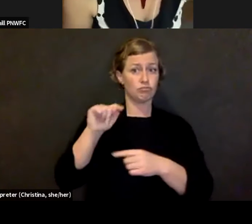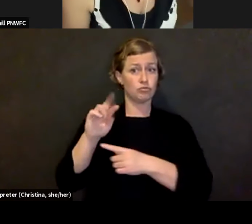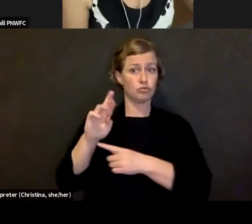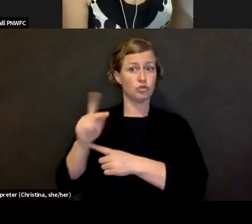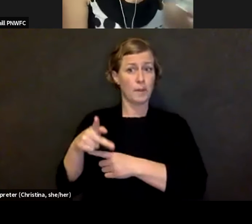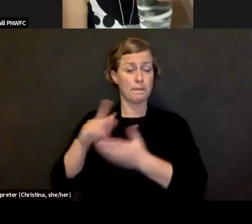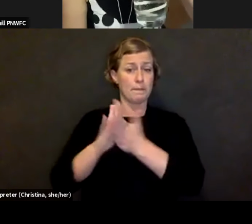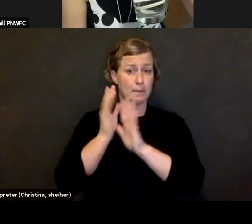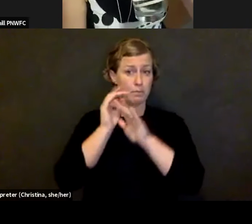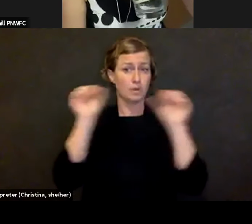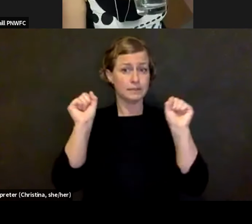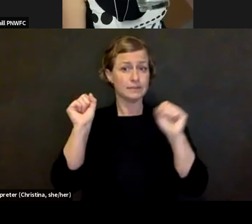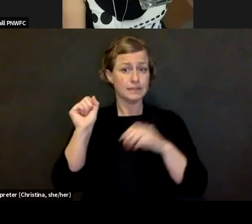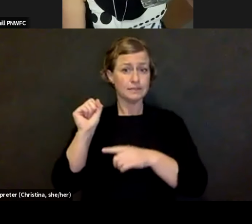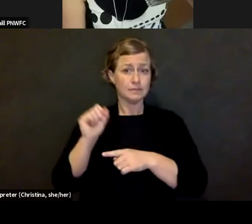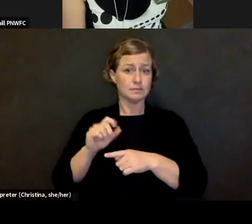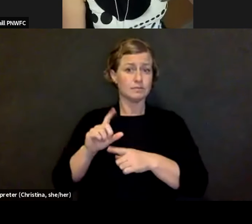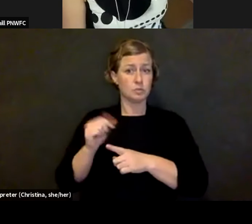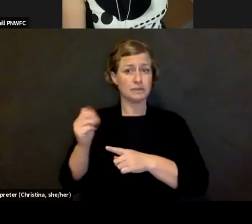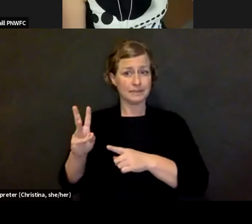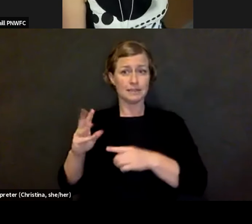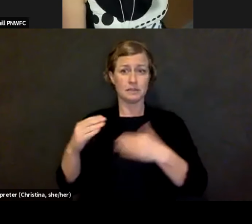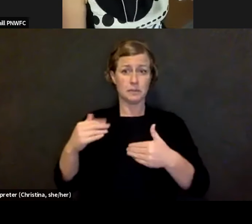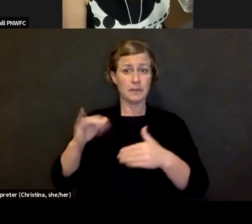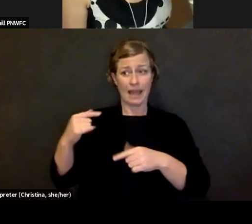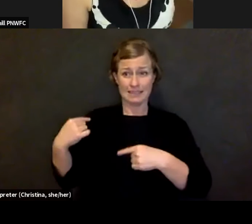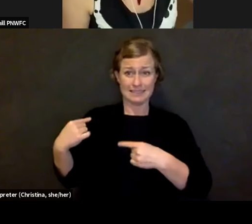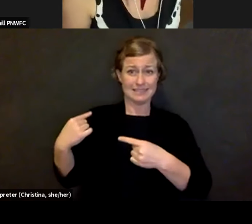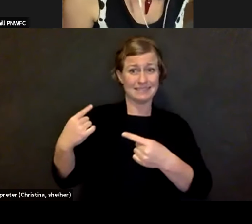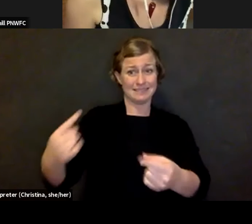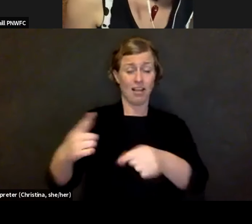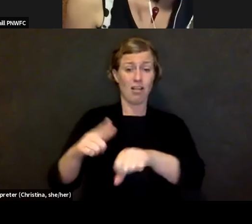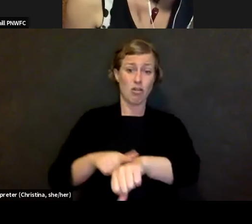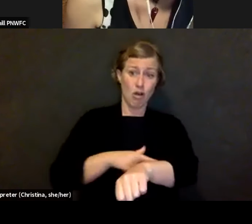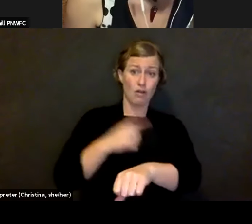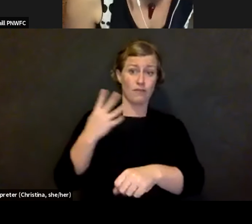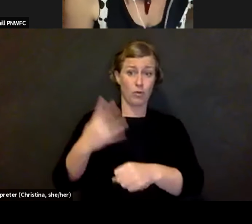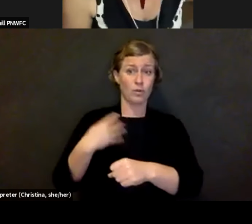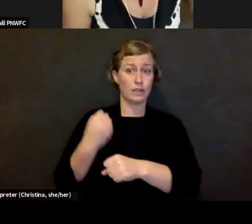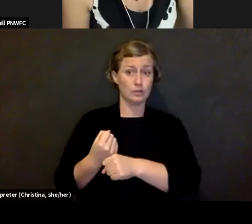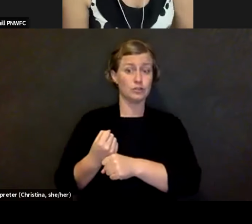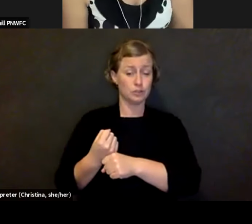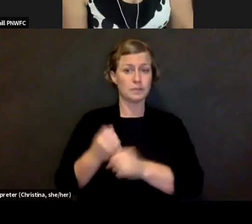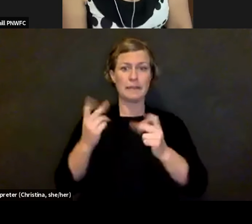activated and activists after trump was elected in 2016. And it was a long, hard